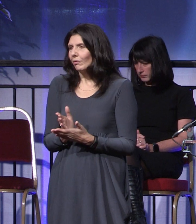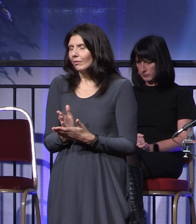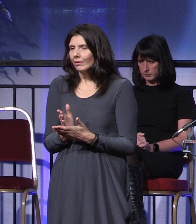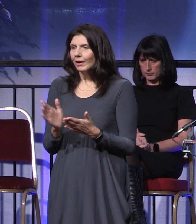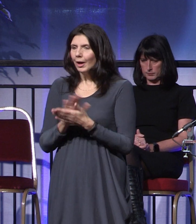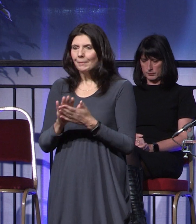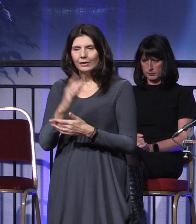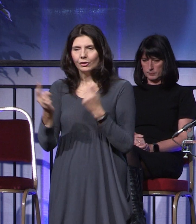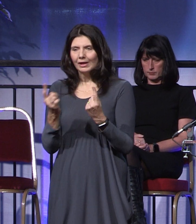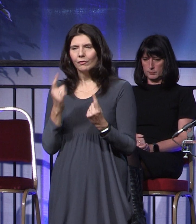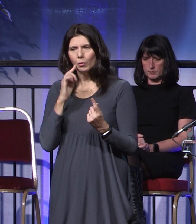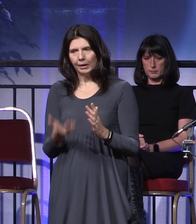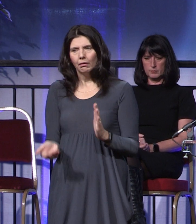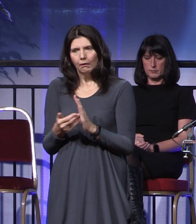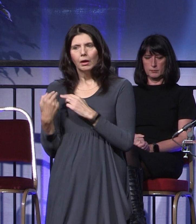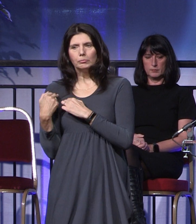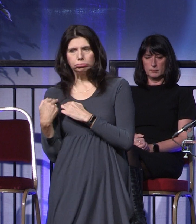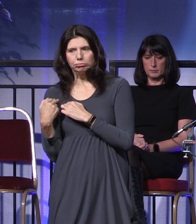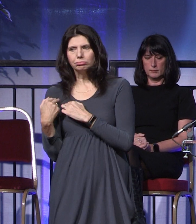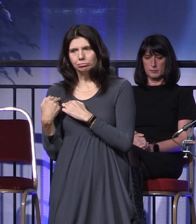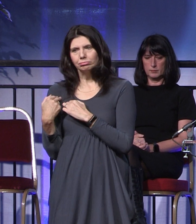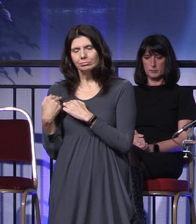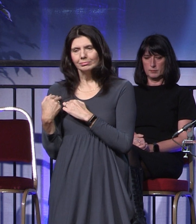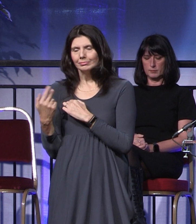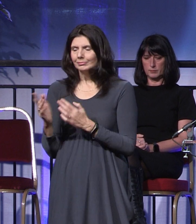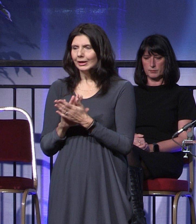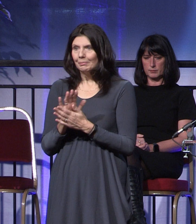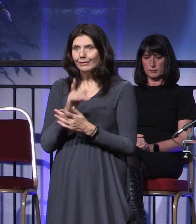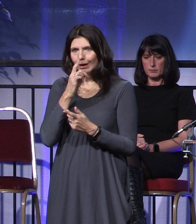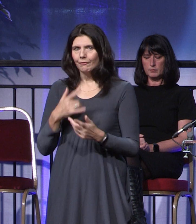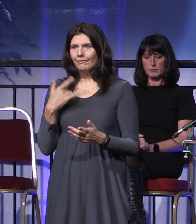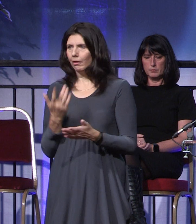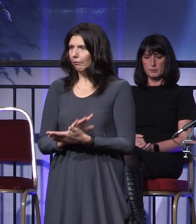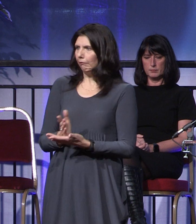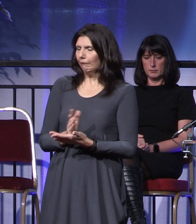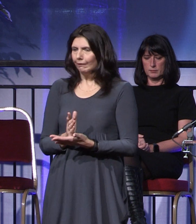as graduates you have responsibilities and these can be quite daunting but your